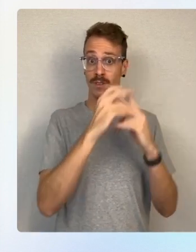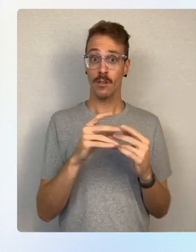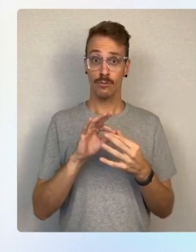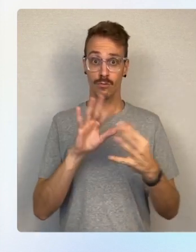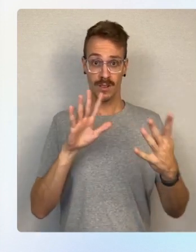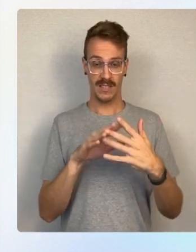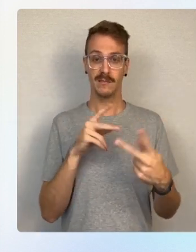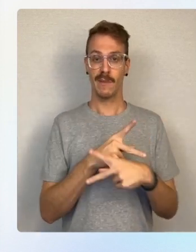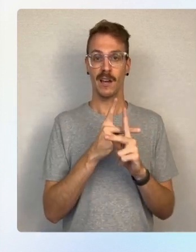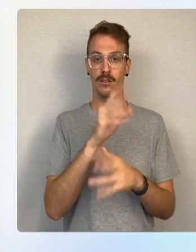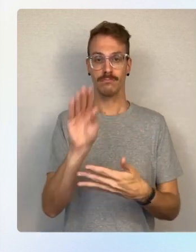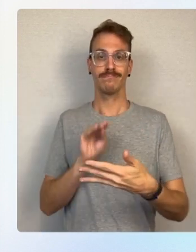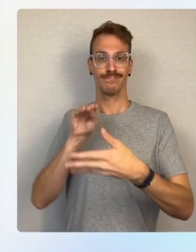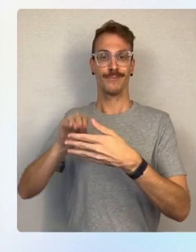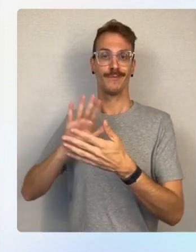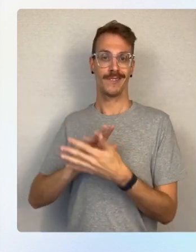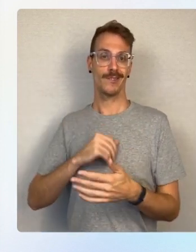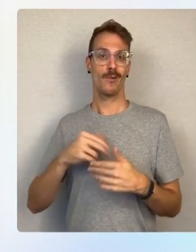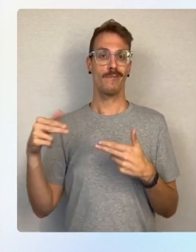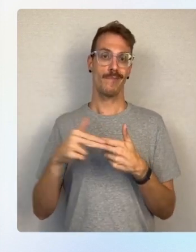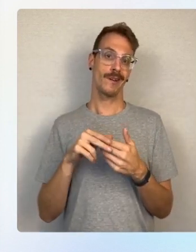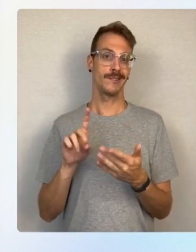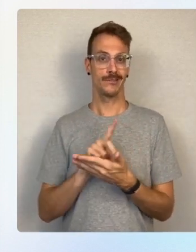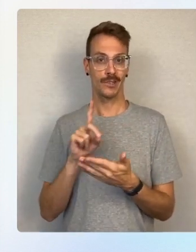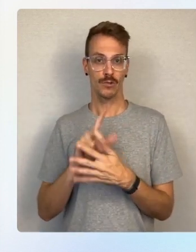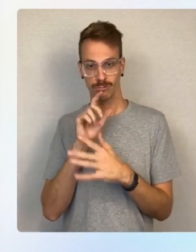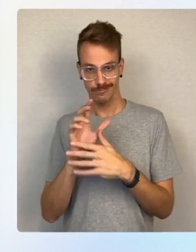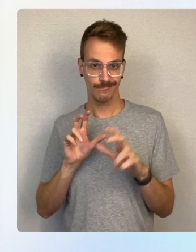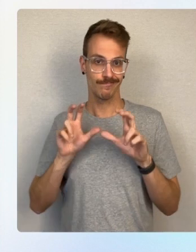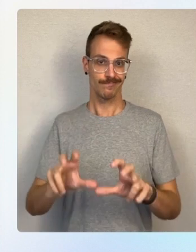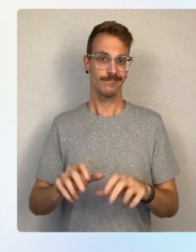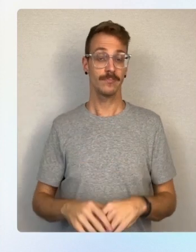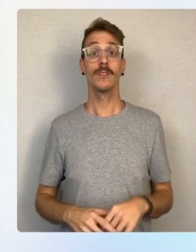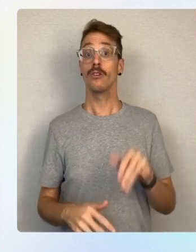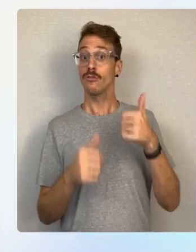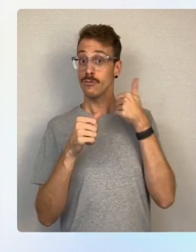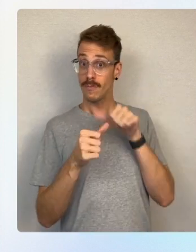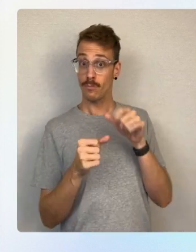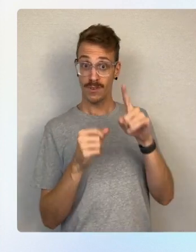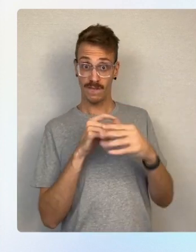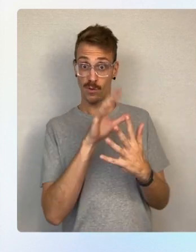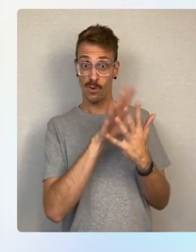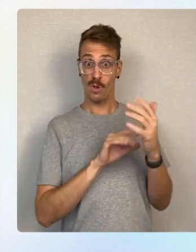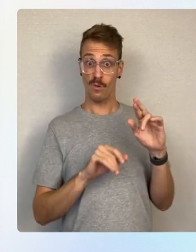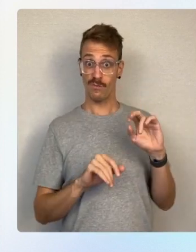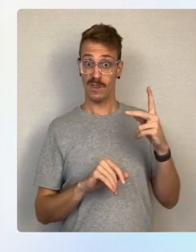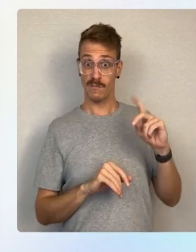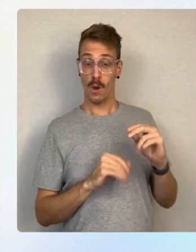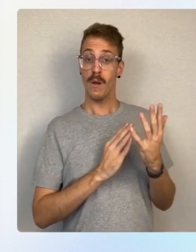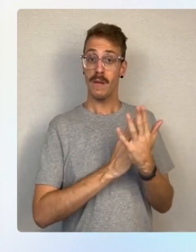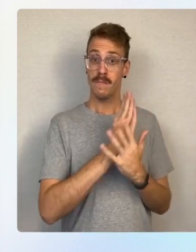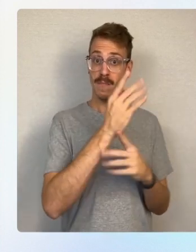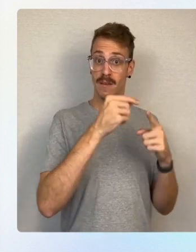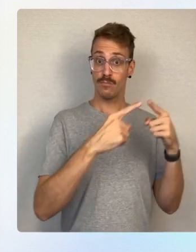If you download the release package, extract it in your project's Plugins directory to install it. Remember, if you clone the repo,